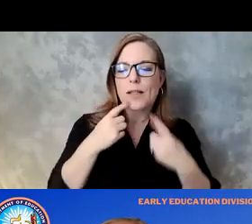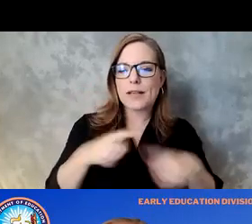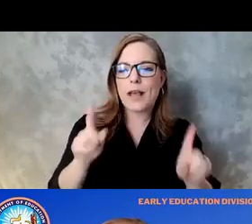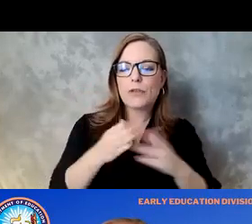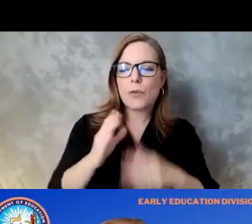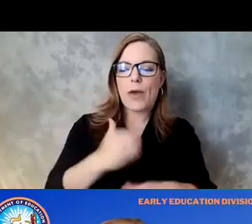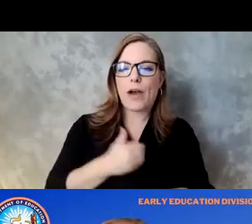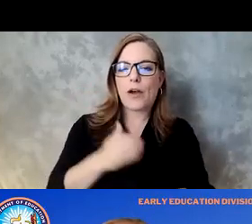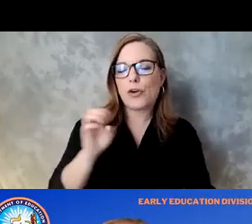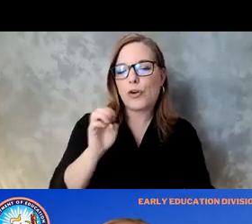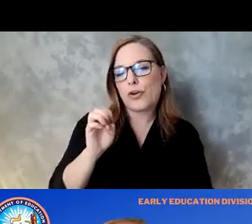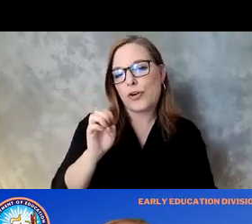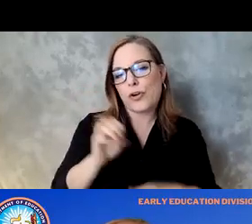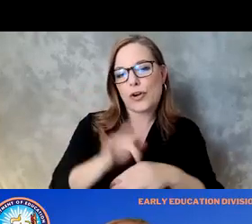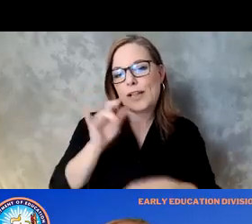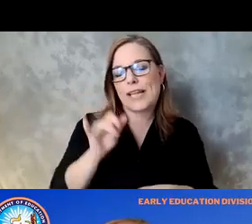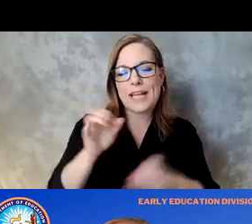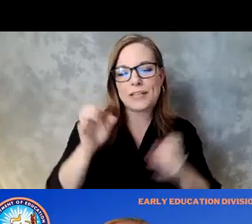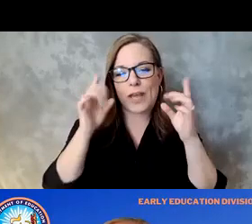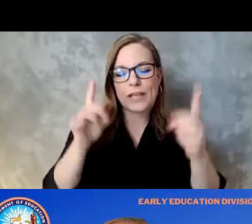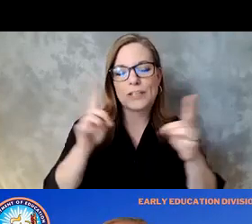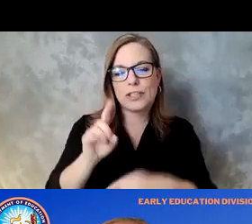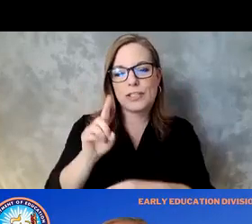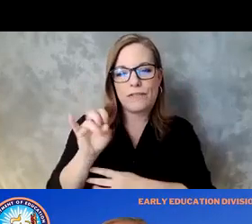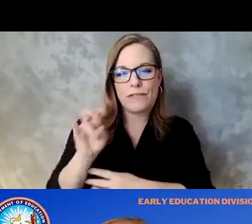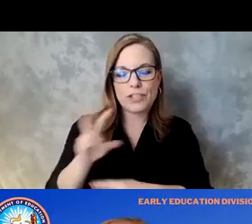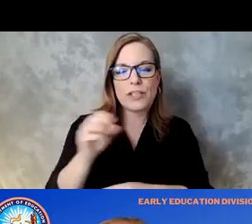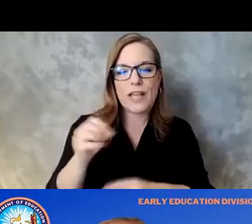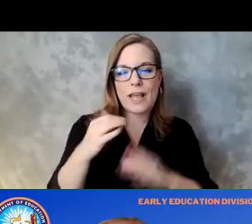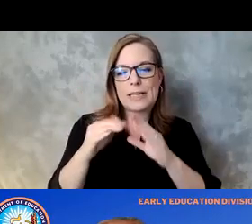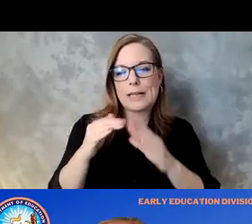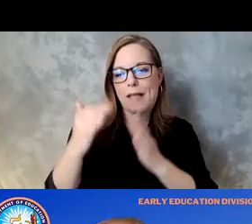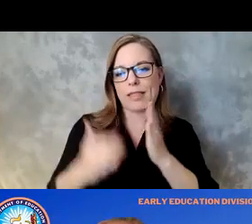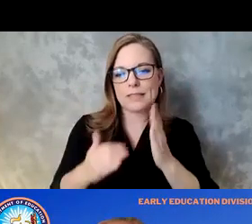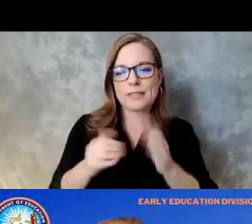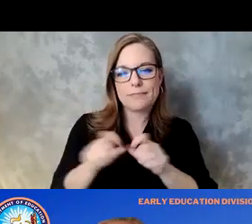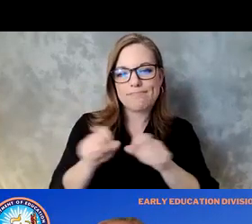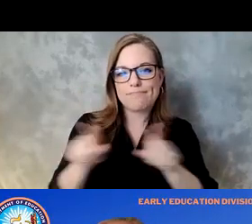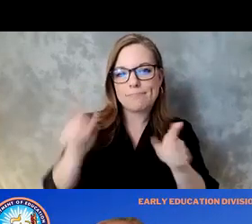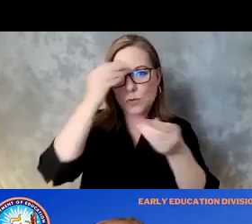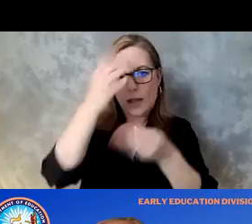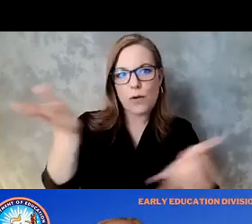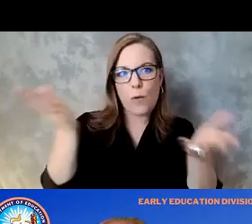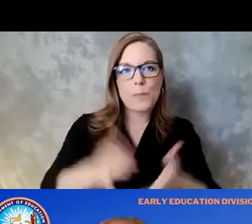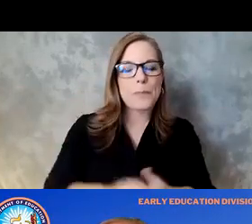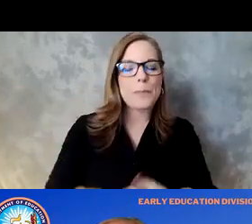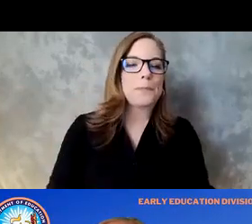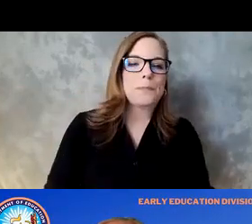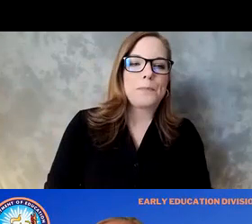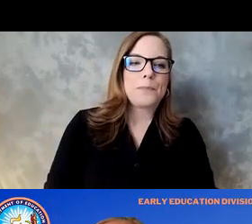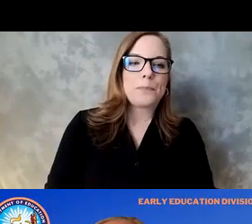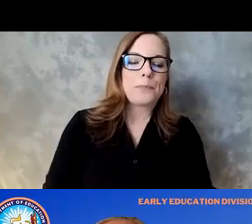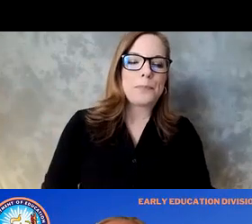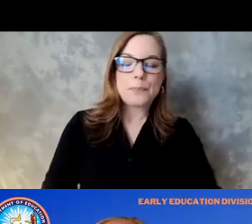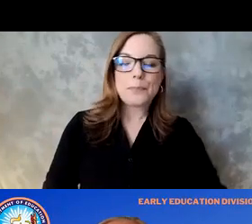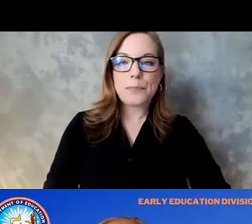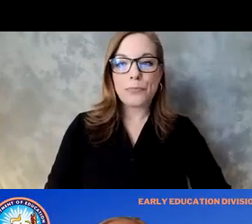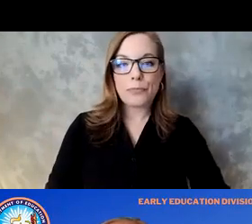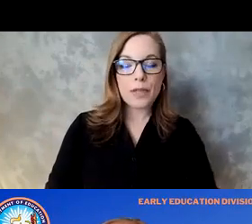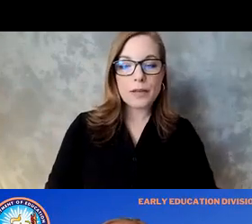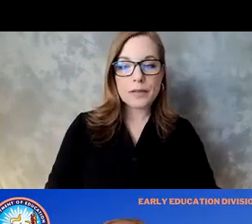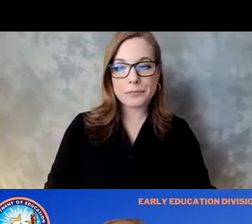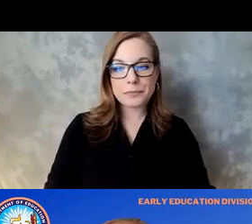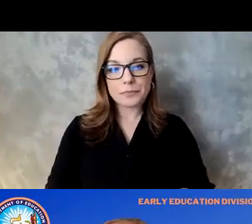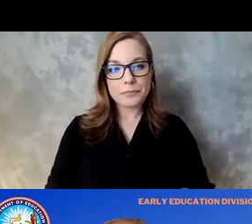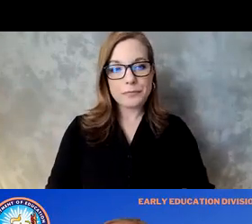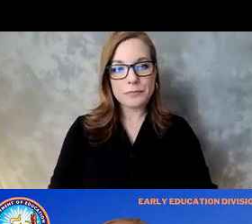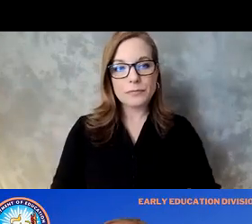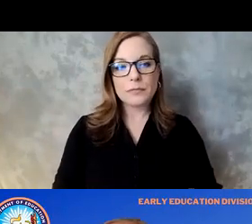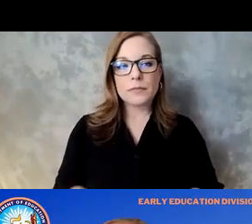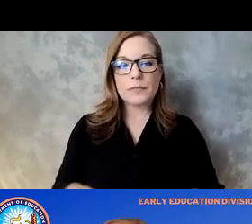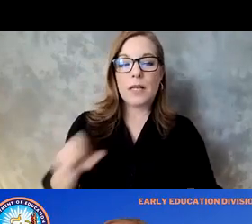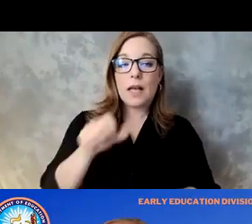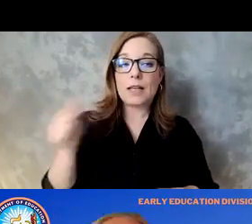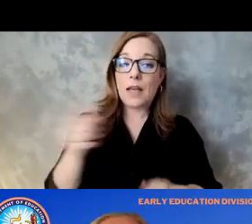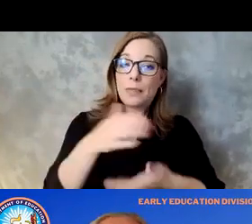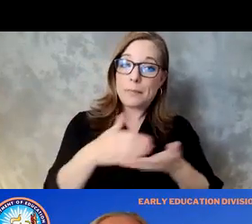and P-3 email distribution list as well. Next slide. So another piece of UPK implementation